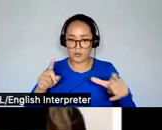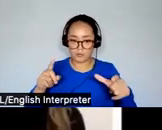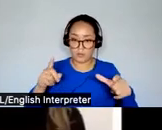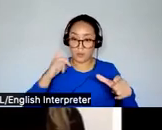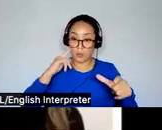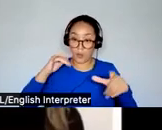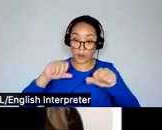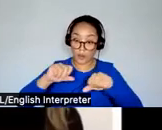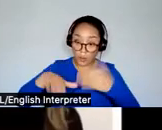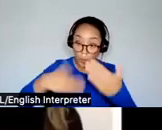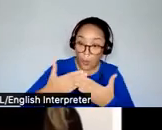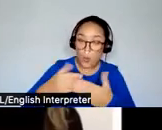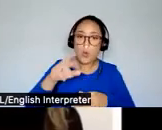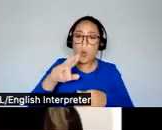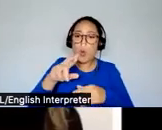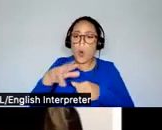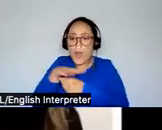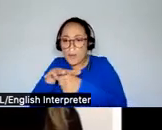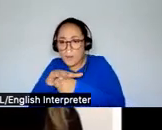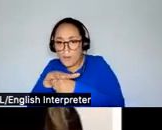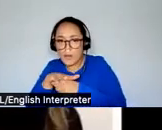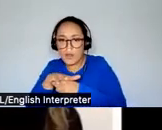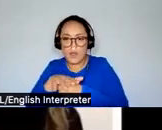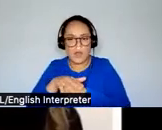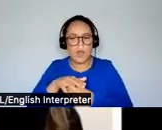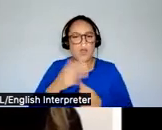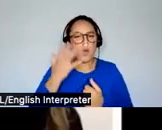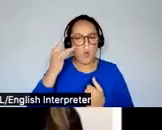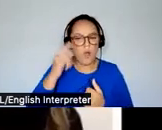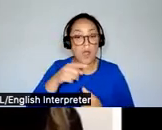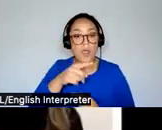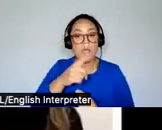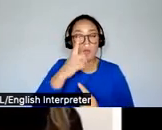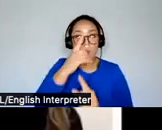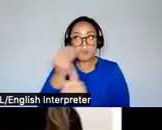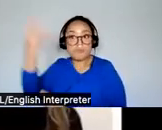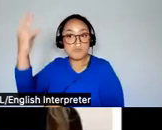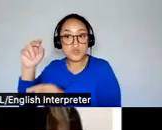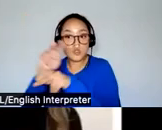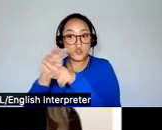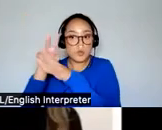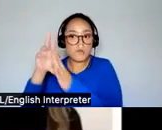This is to indicate to the park supervisor where in the park you want to set up and provide